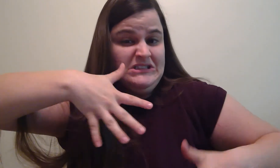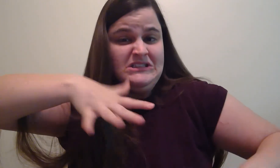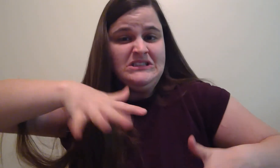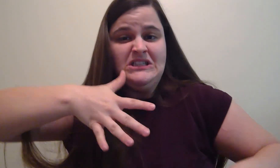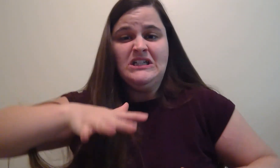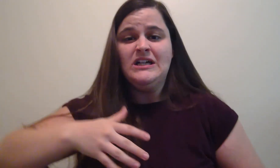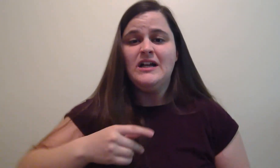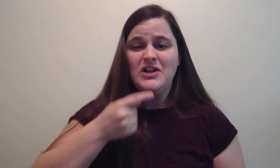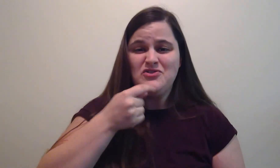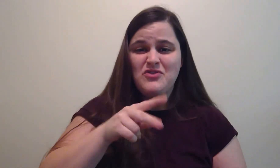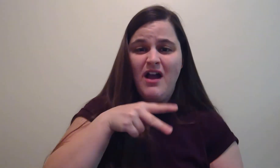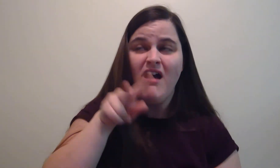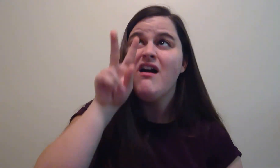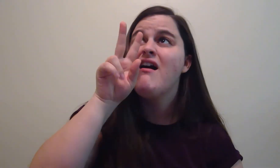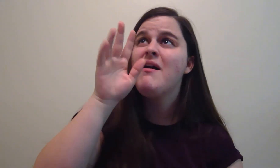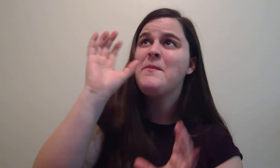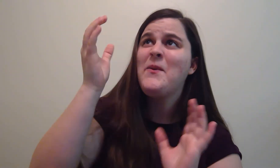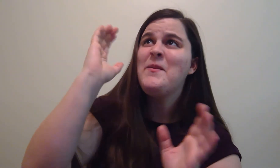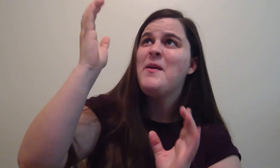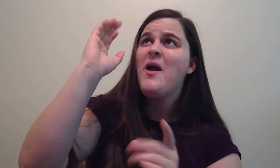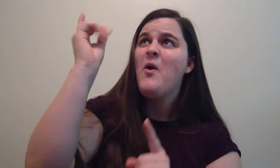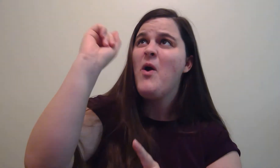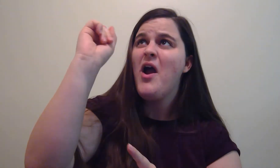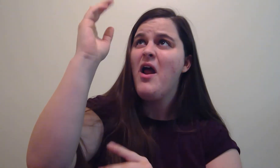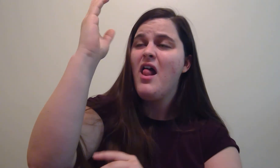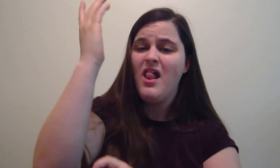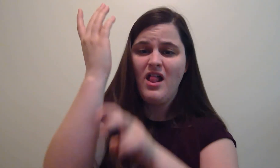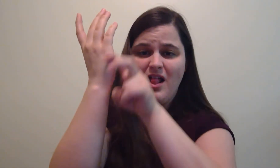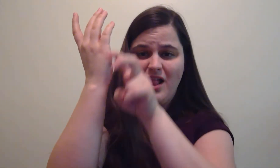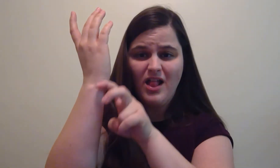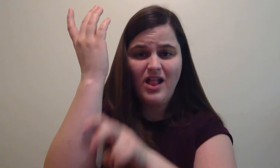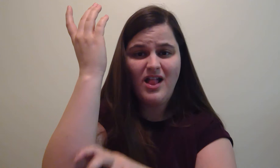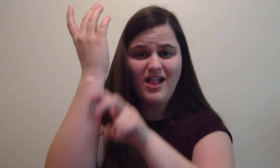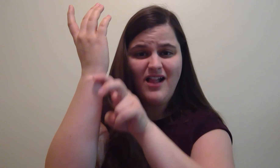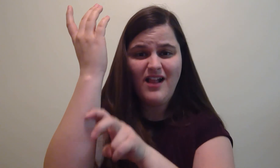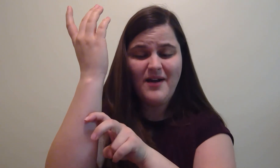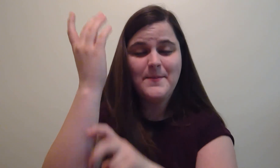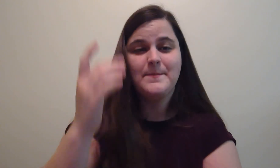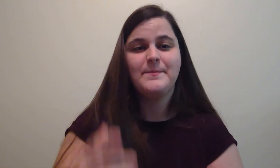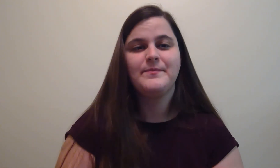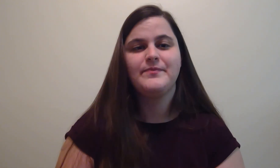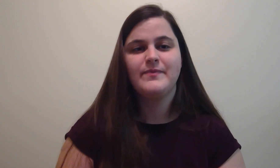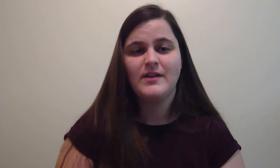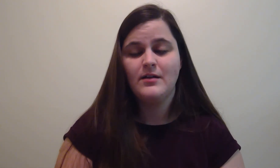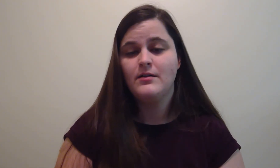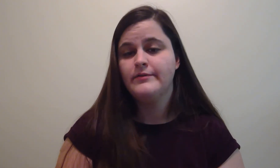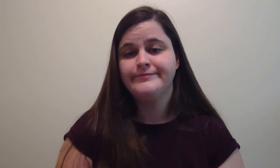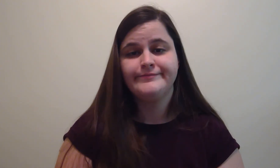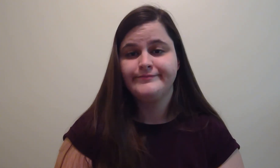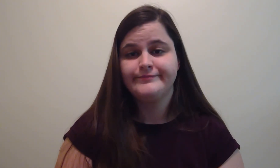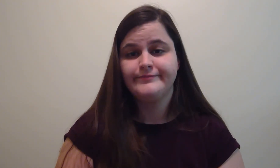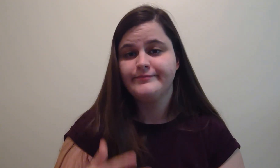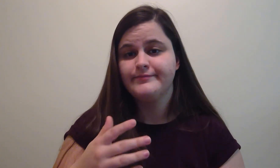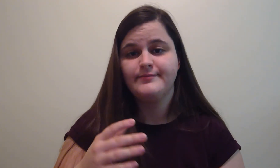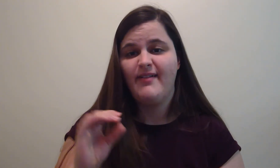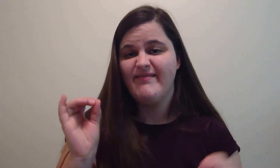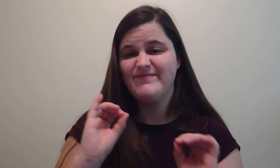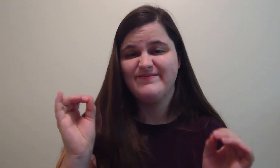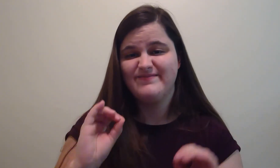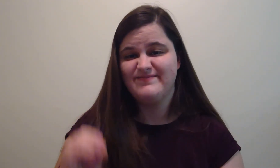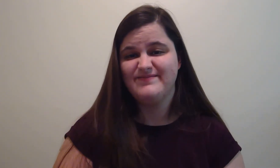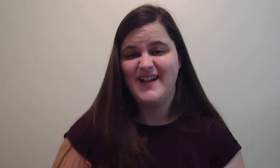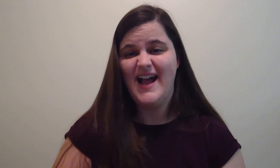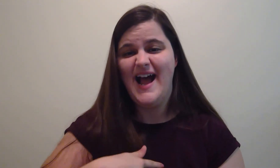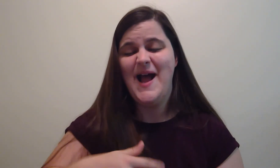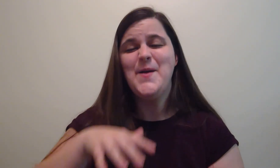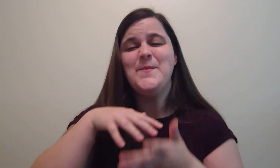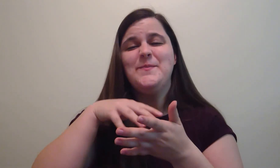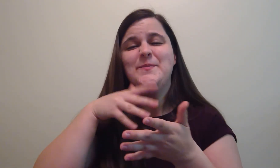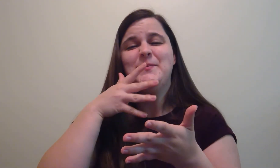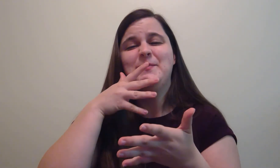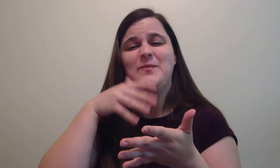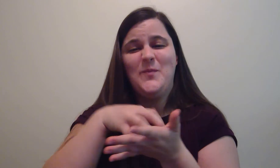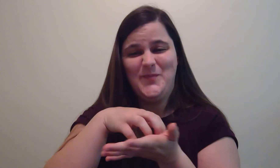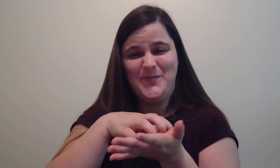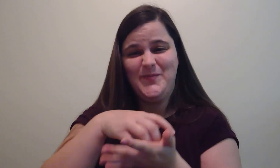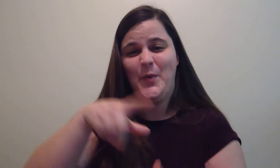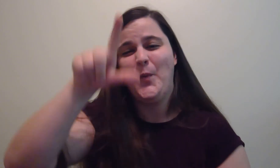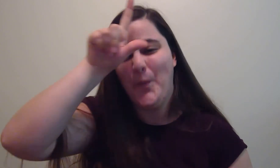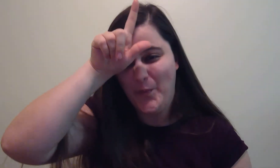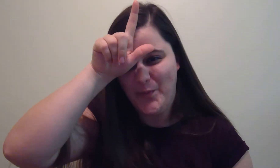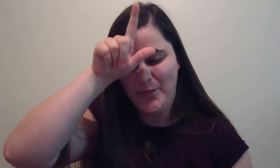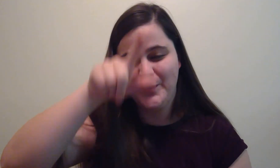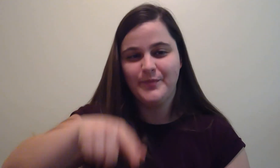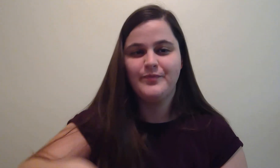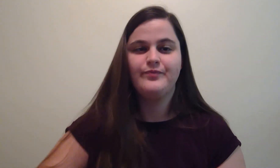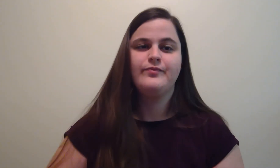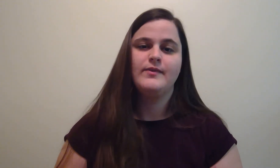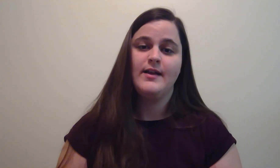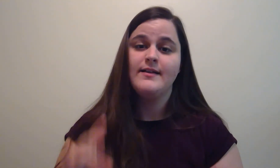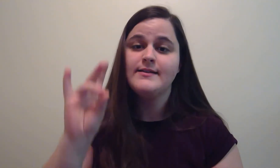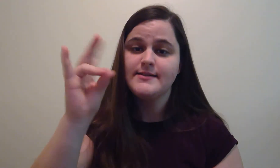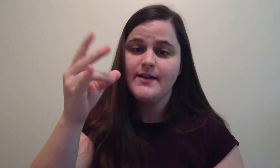I tried looking up where my cut had been, but it was hopeless. I was indeed tree climbing weenie.